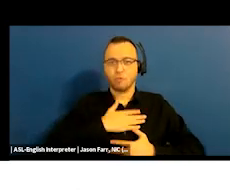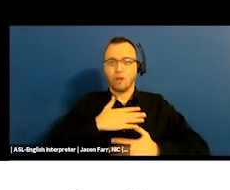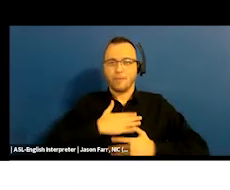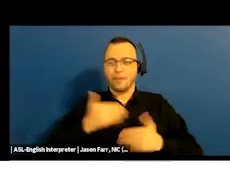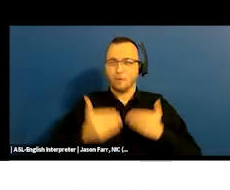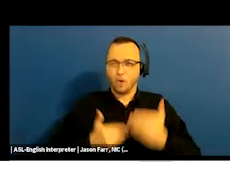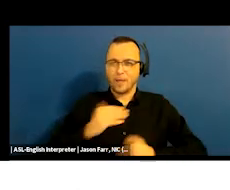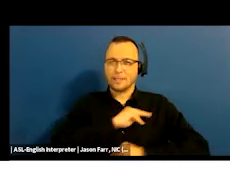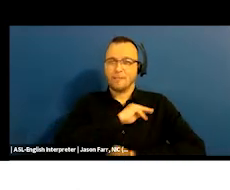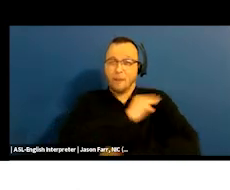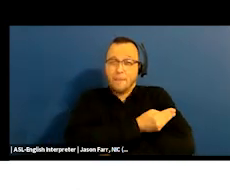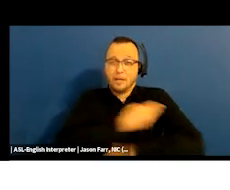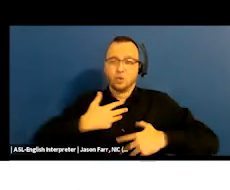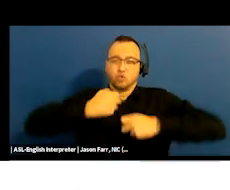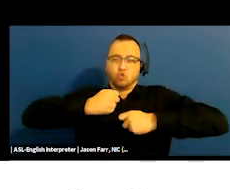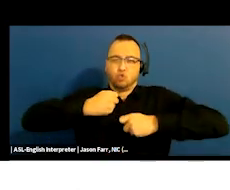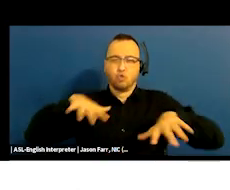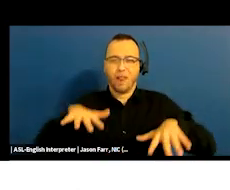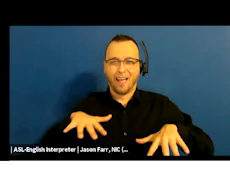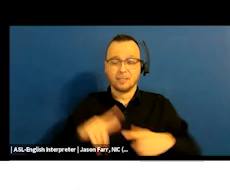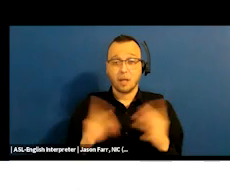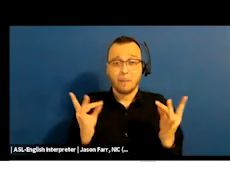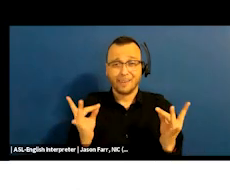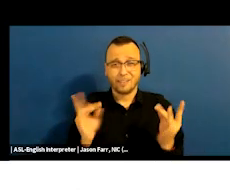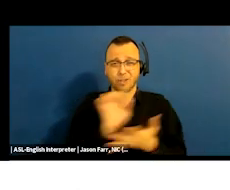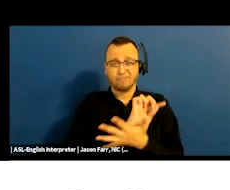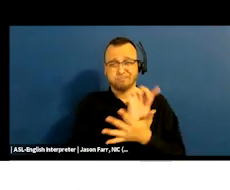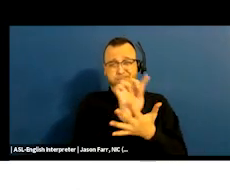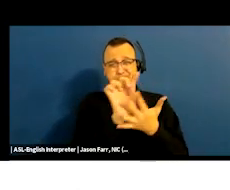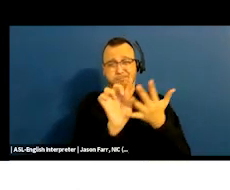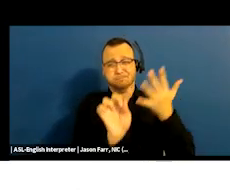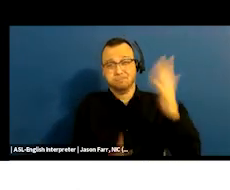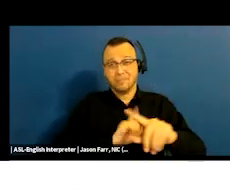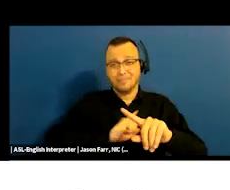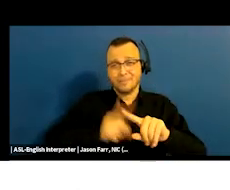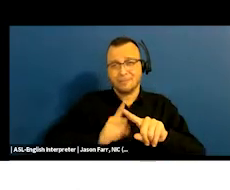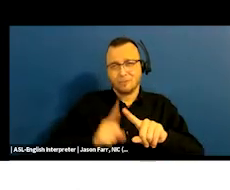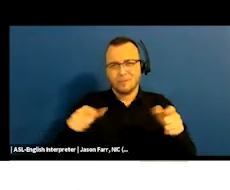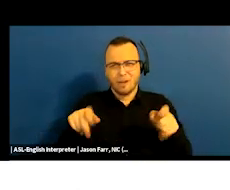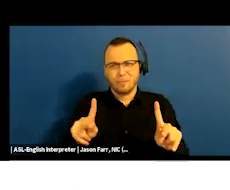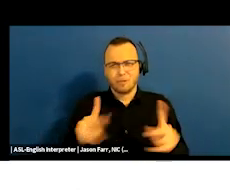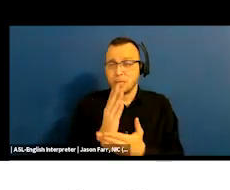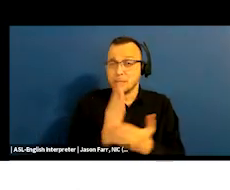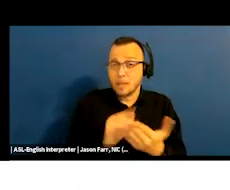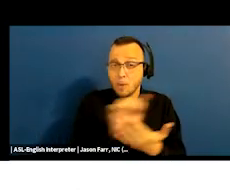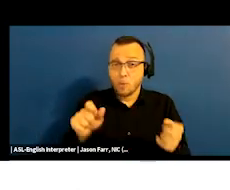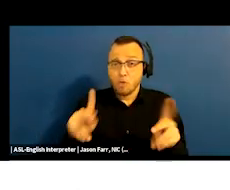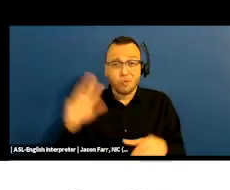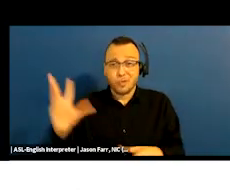different kinds of grounding techniques and other relaxation techniques, deep breathing, or diaphragmatic breathing,